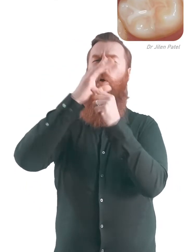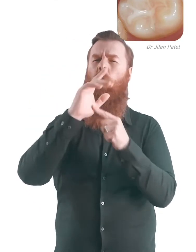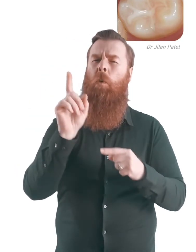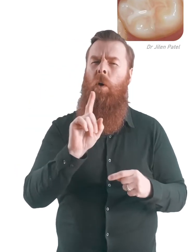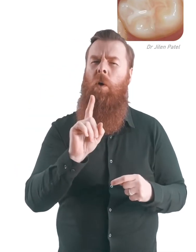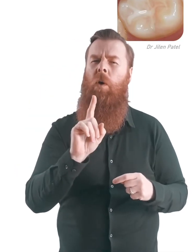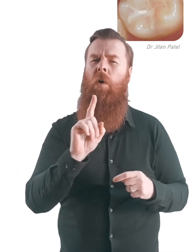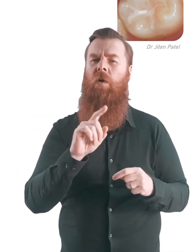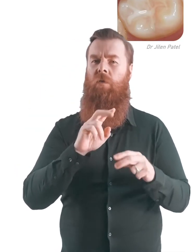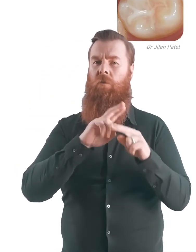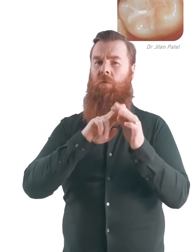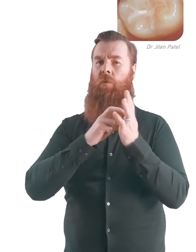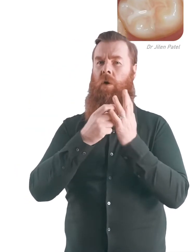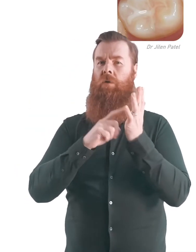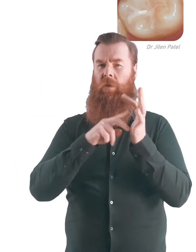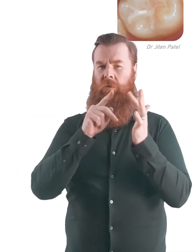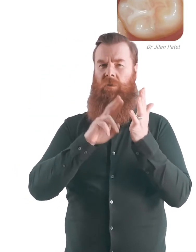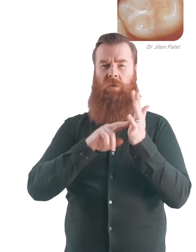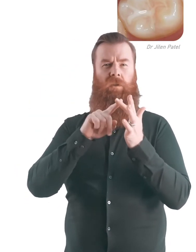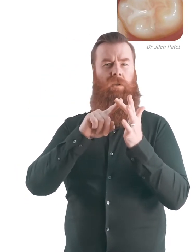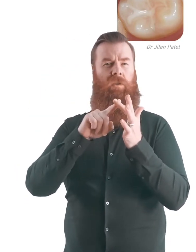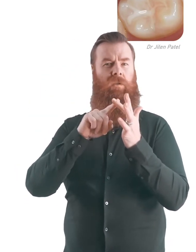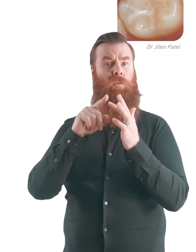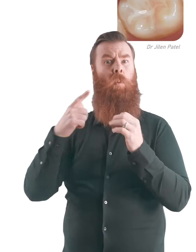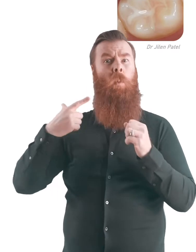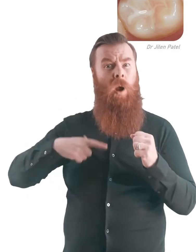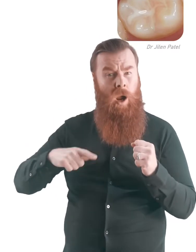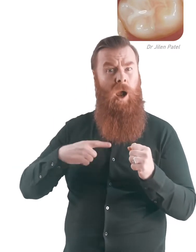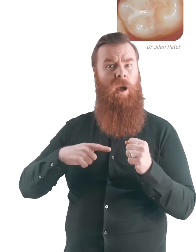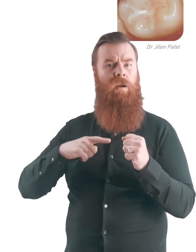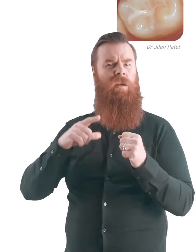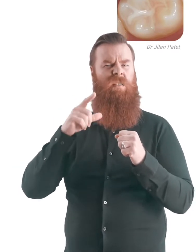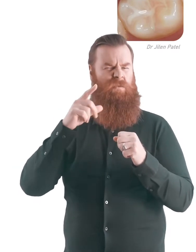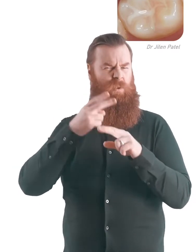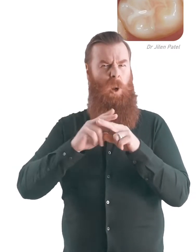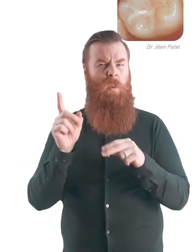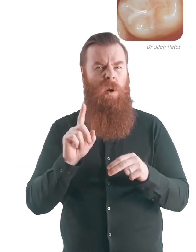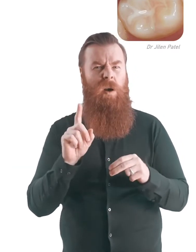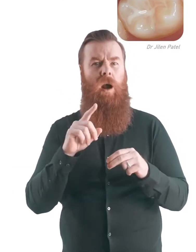The fluoride can help to make the tooth around the filling stronger.